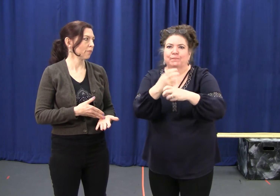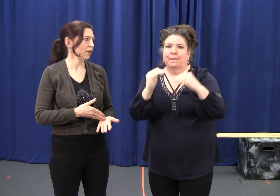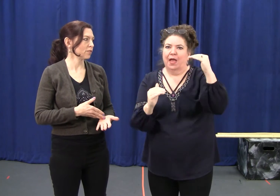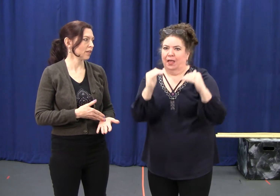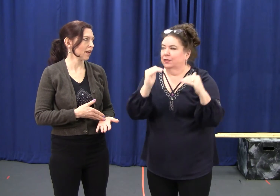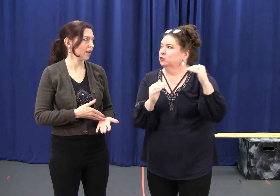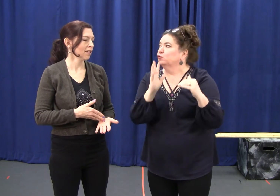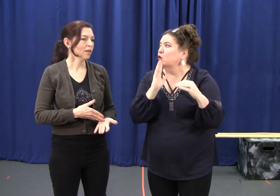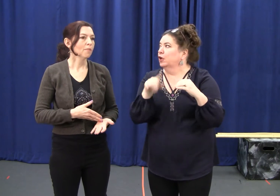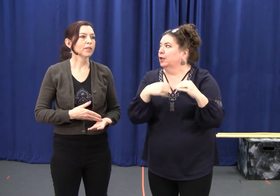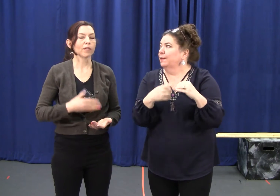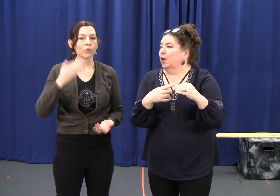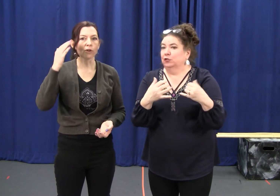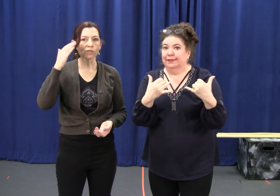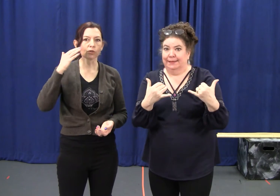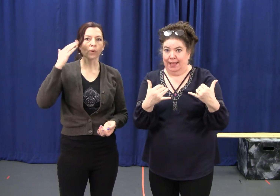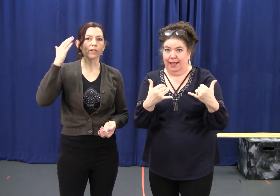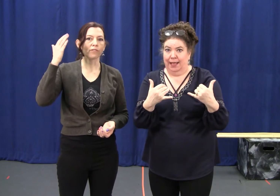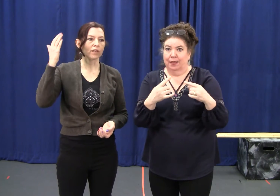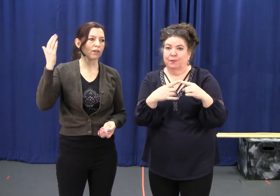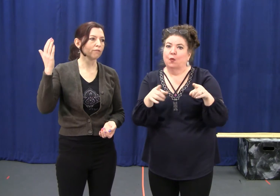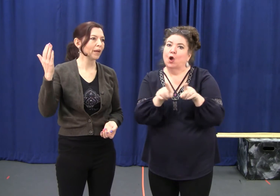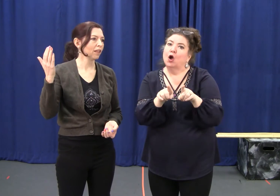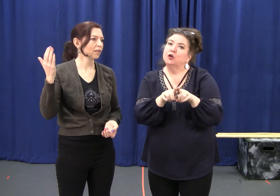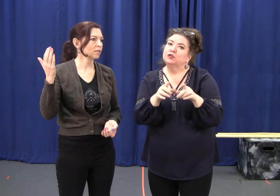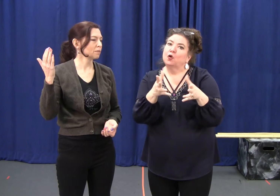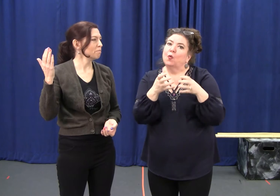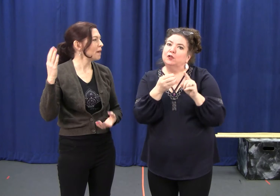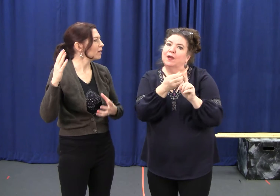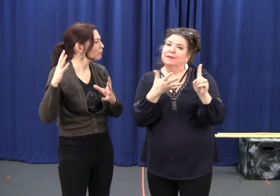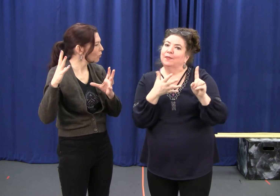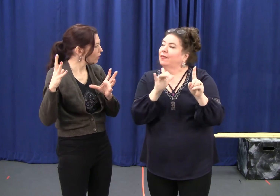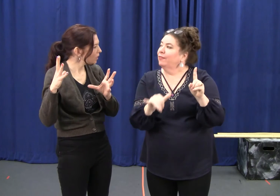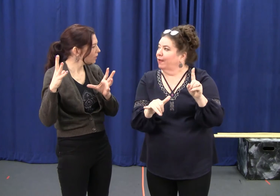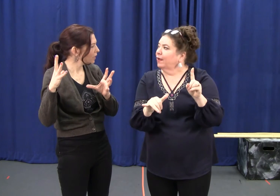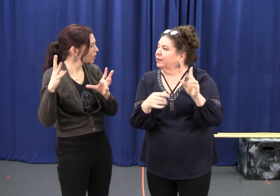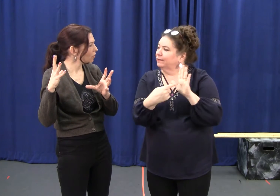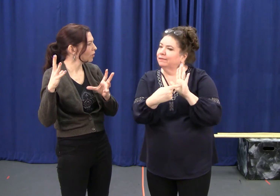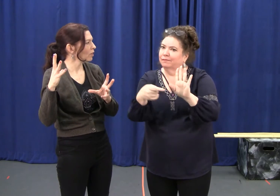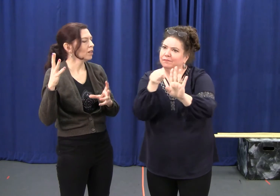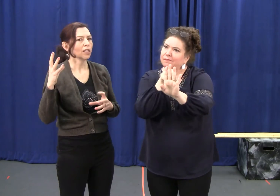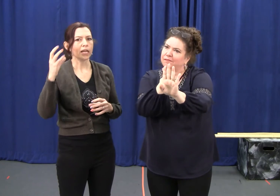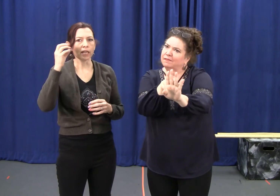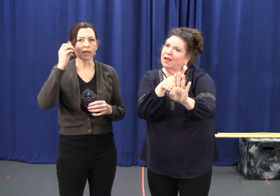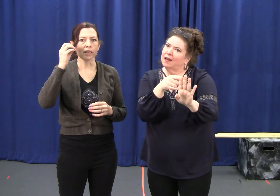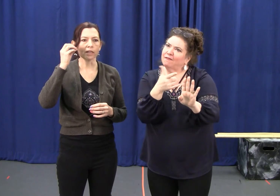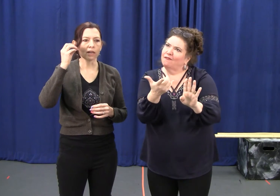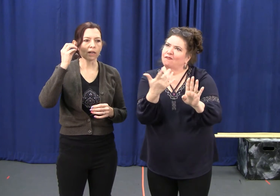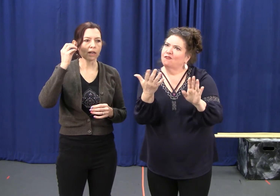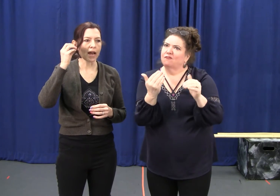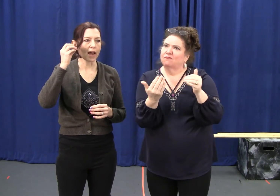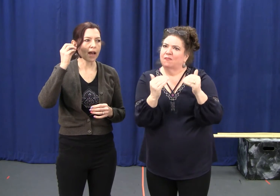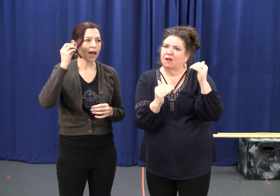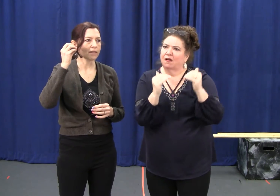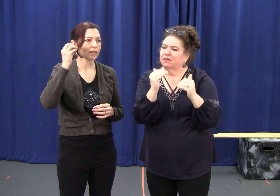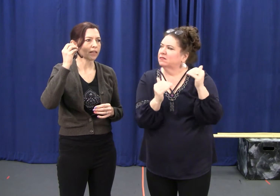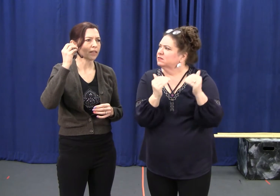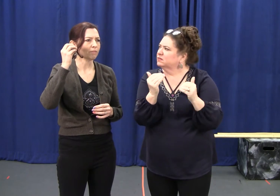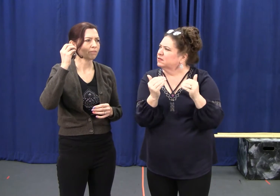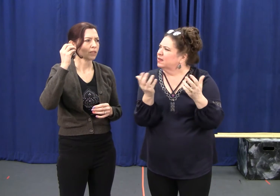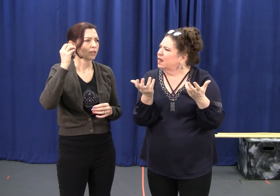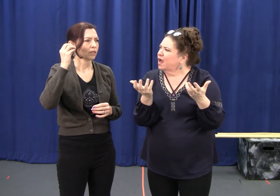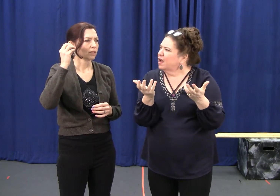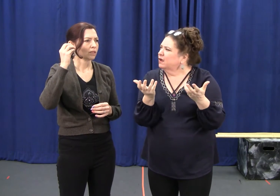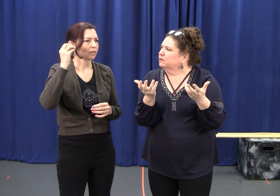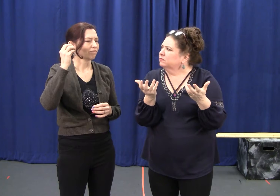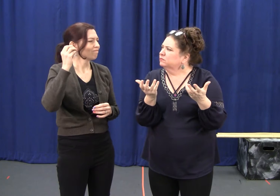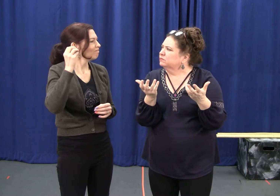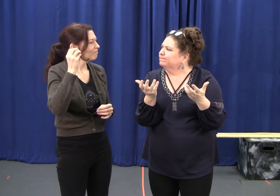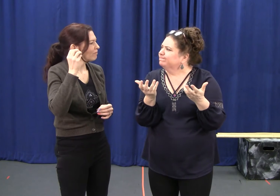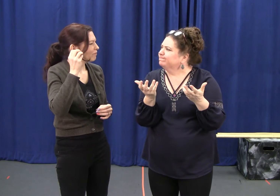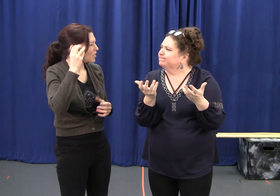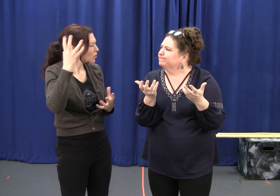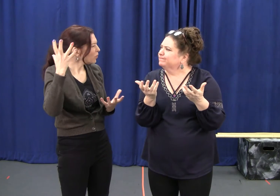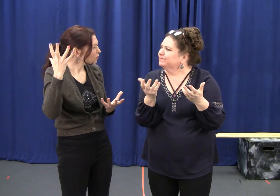about today but then we also want to think of balance metaphorically, or in a visual